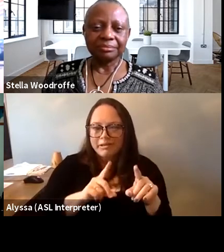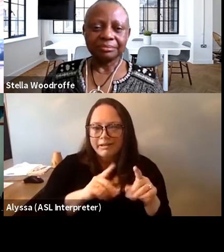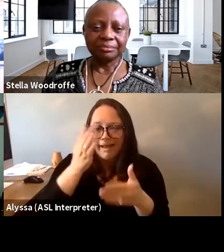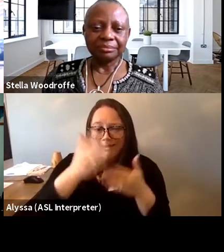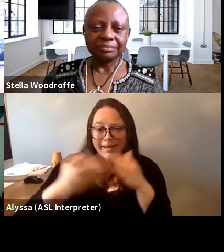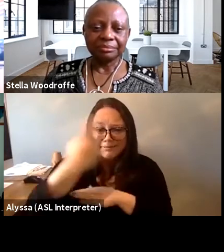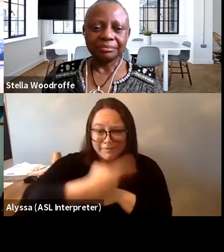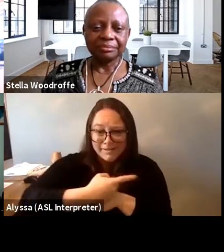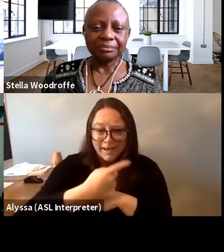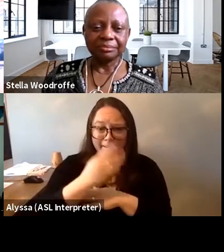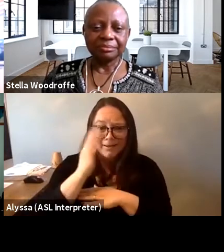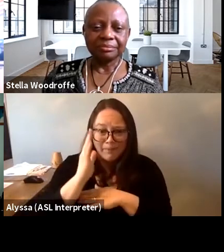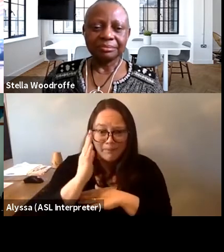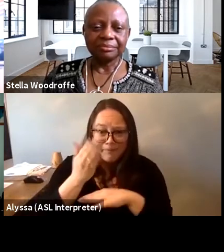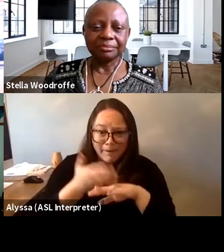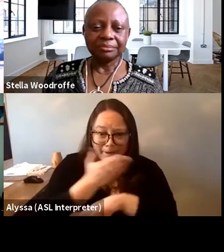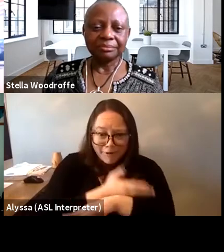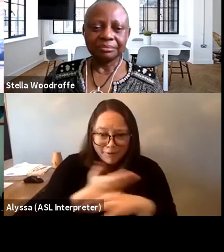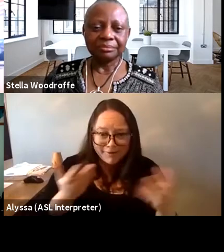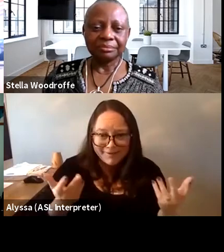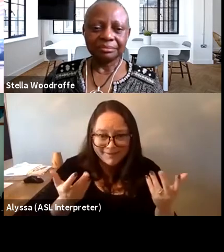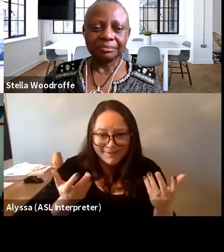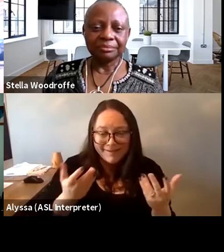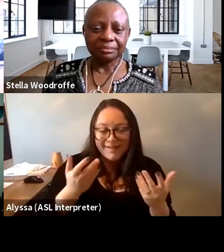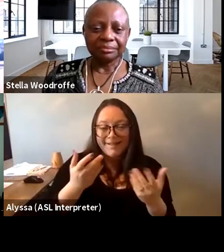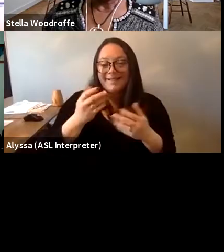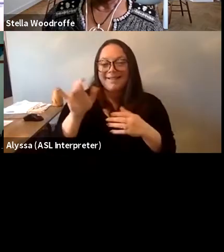Disney always says, just keep on moving forward, and do not worry